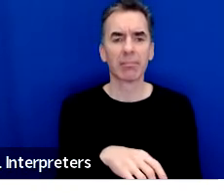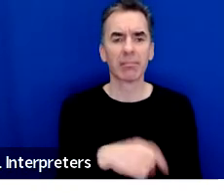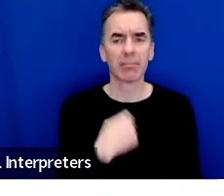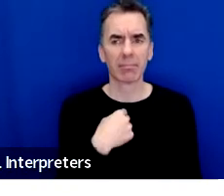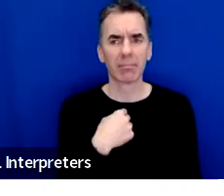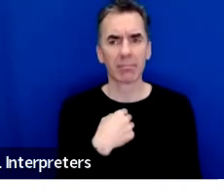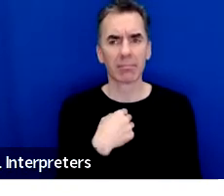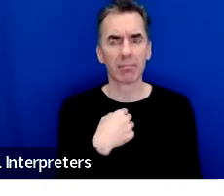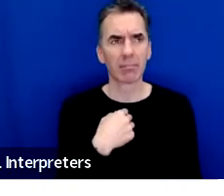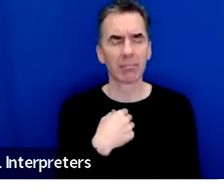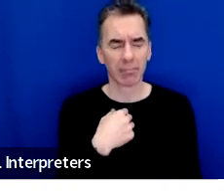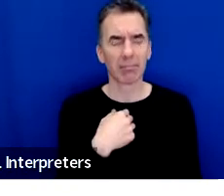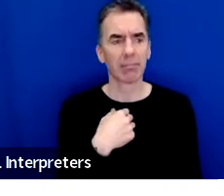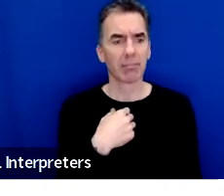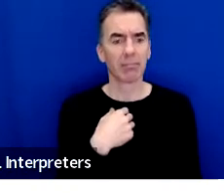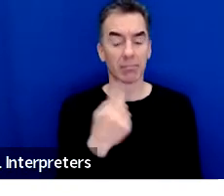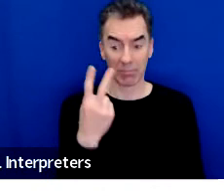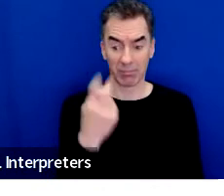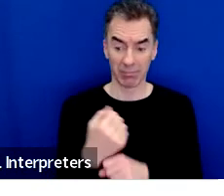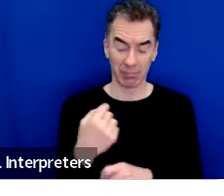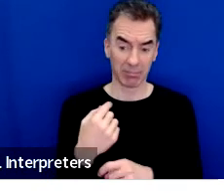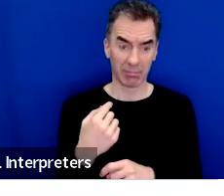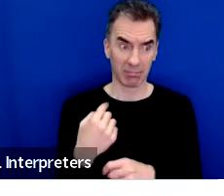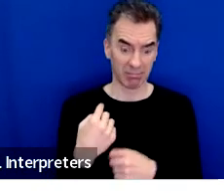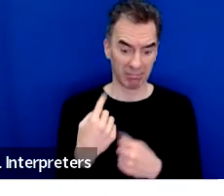after two years, I'm kind of just getting comfortable with online education.